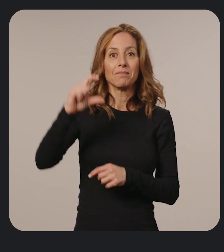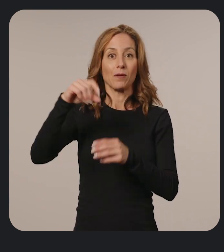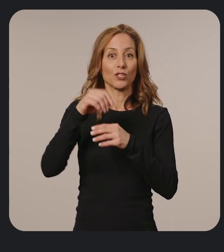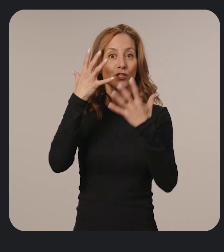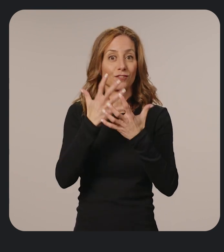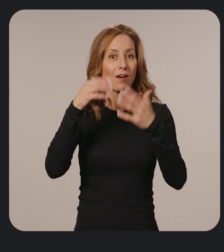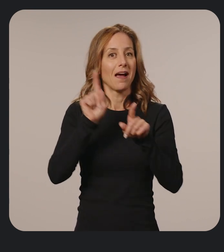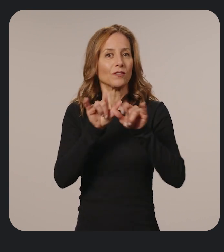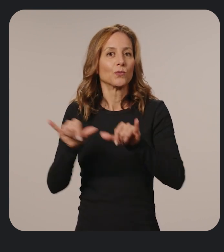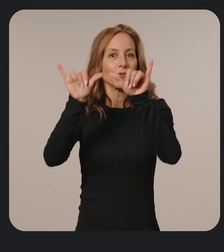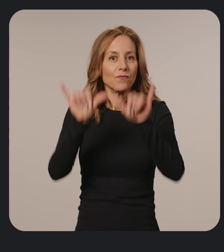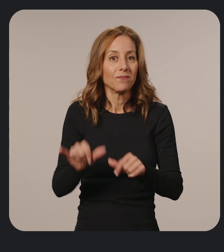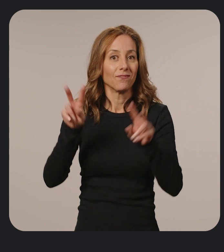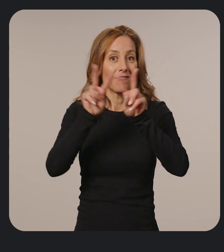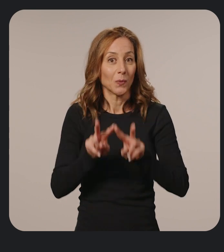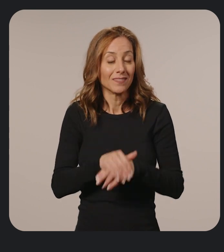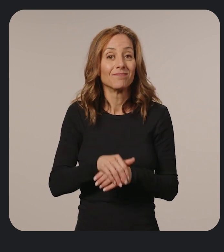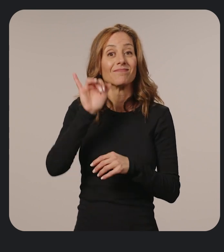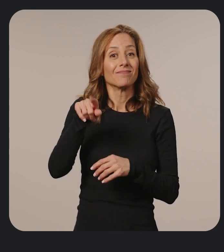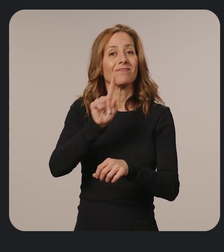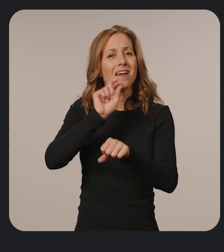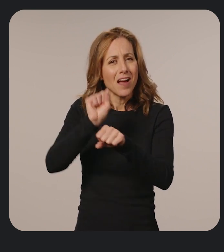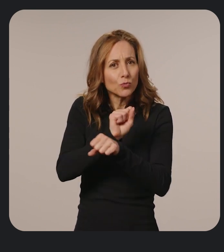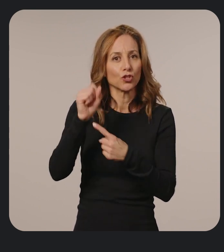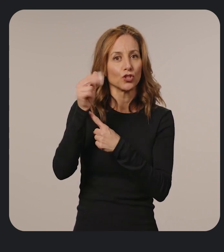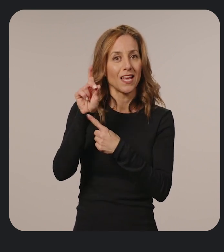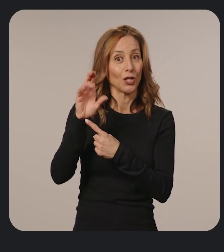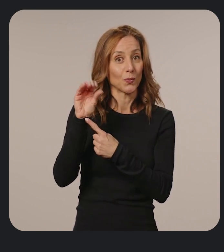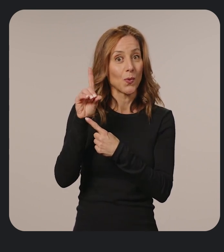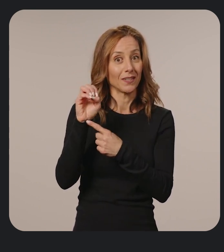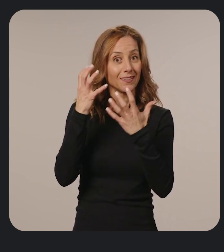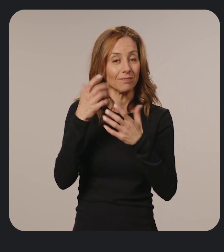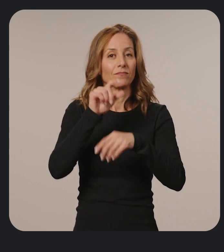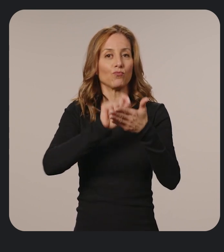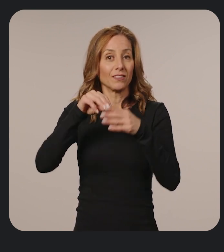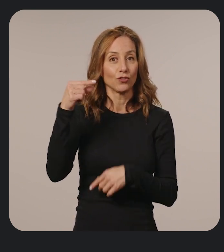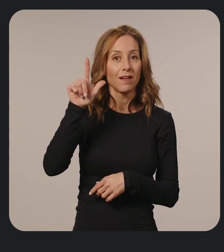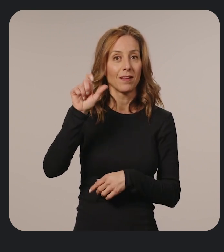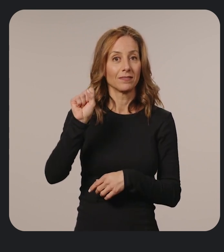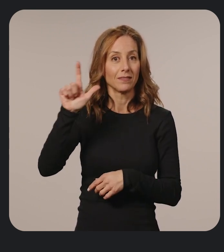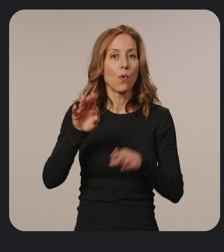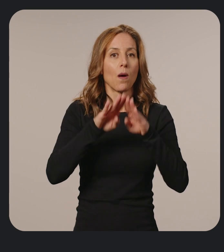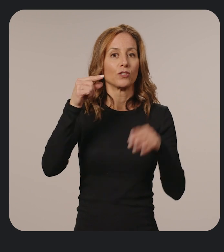in the shader as uniform values. This is the actual shader code written in GLSL, OpenGL